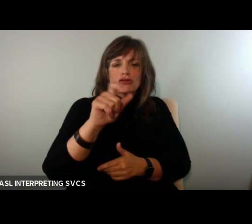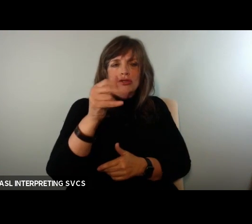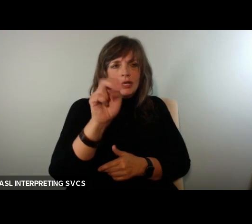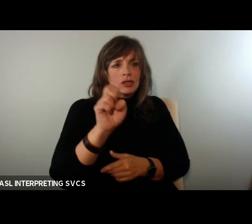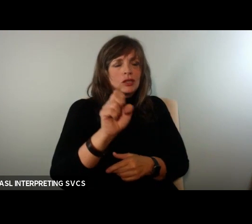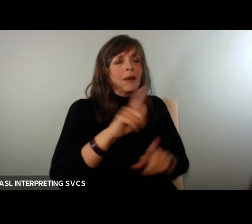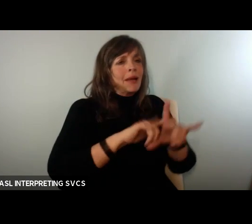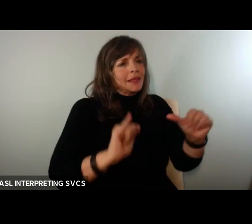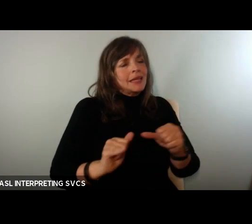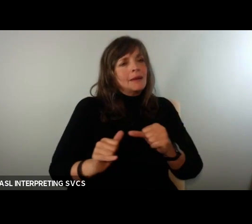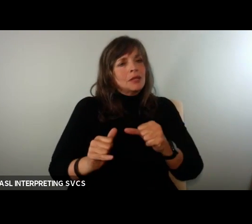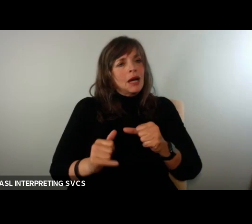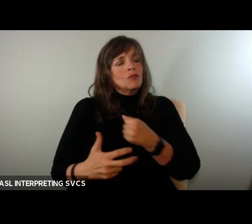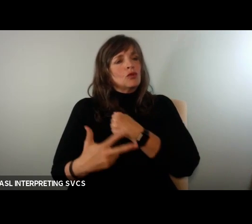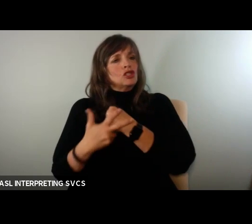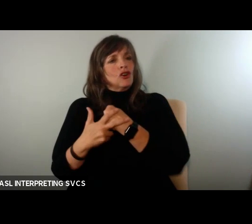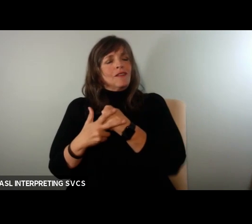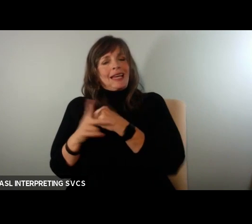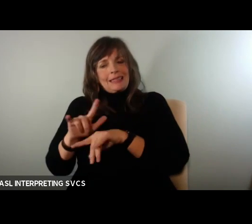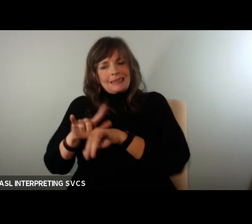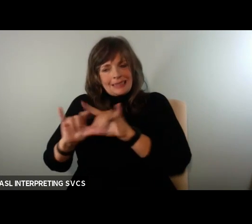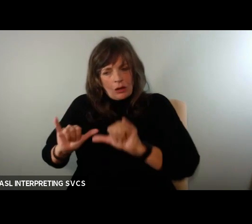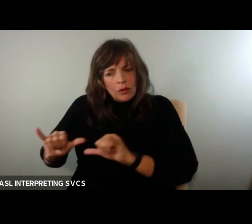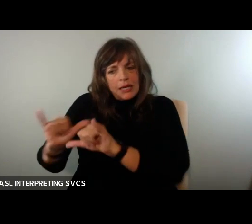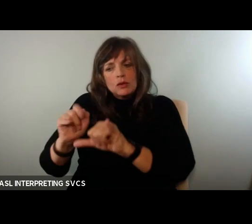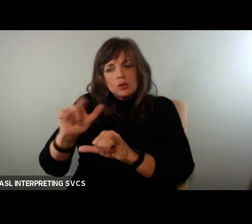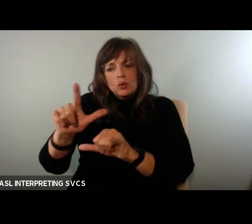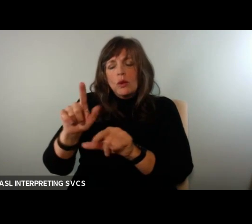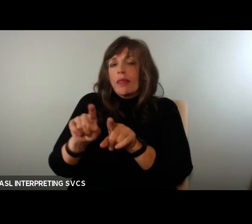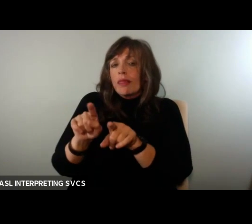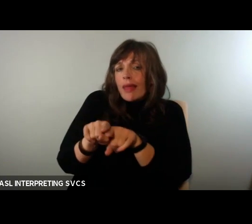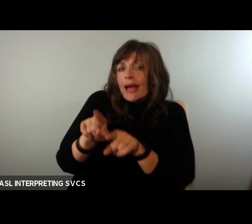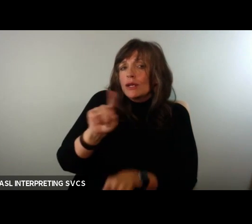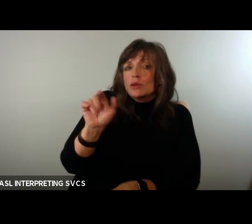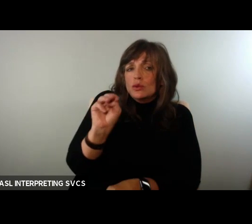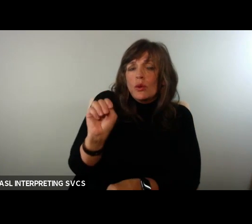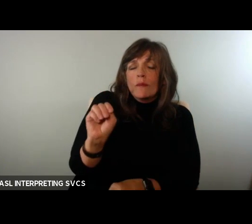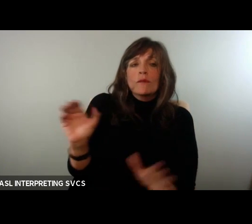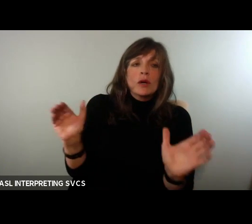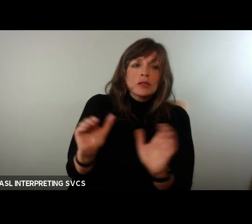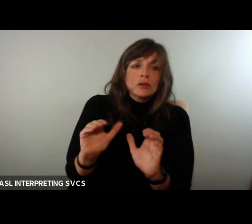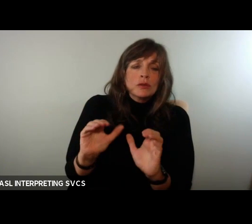like Zoom for class project meetings and individual or small group consultations.